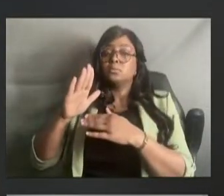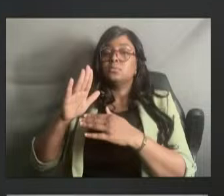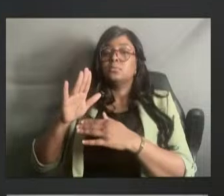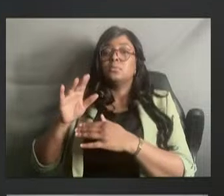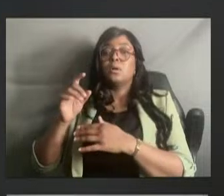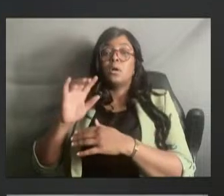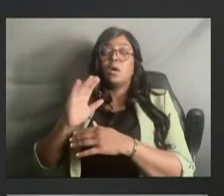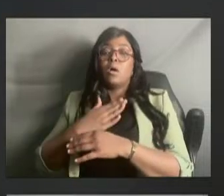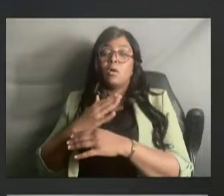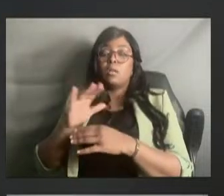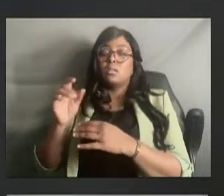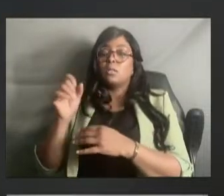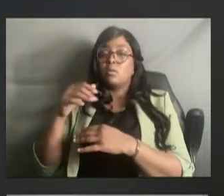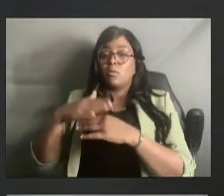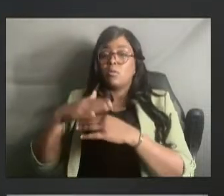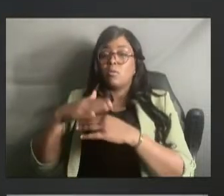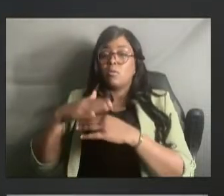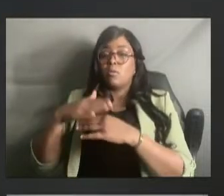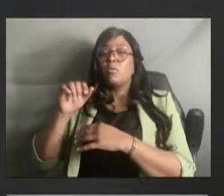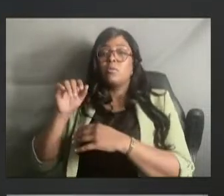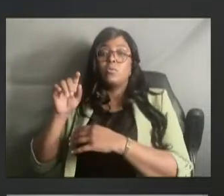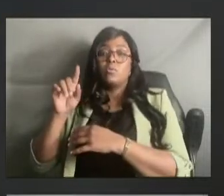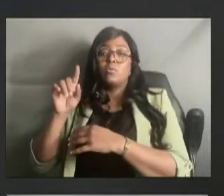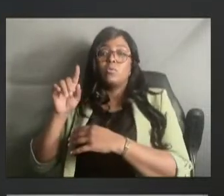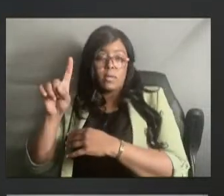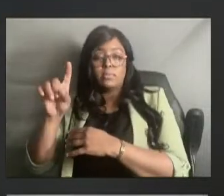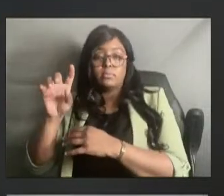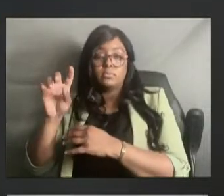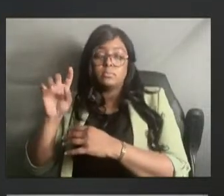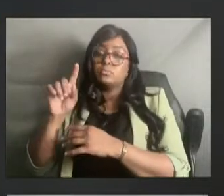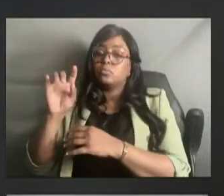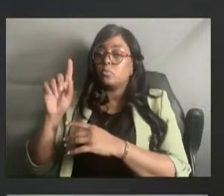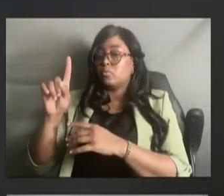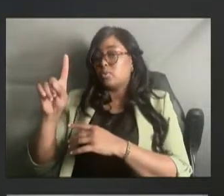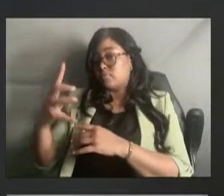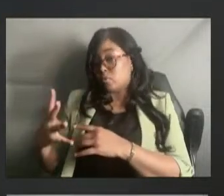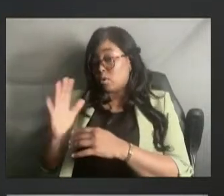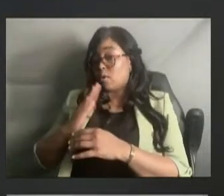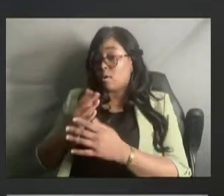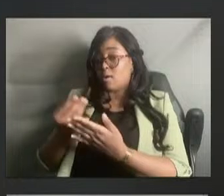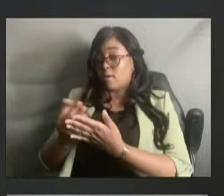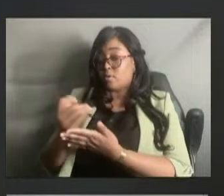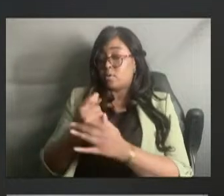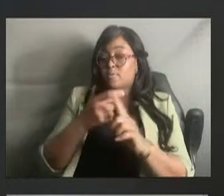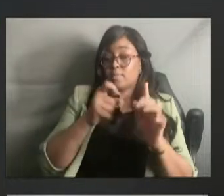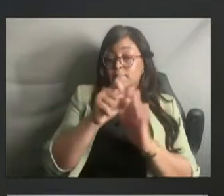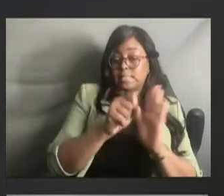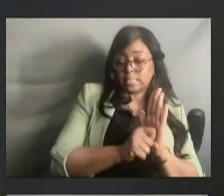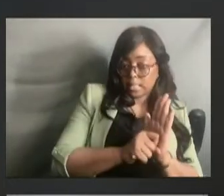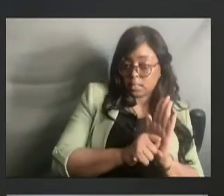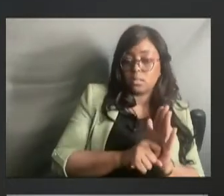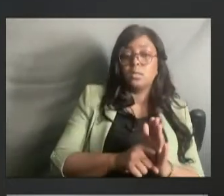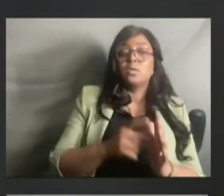from county government. And just a little over a quarter of our revenue comes from state